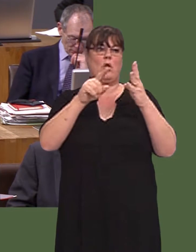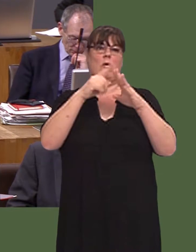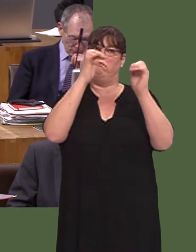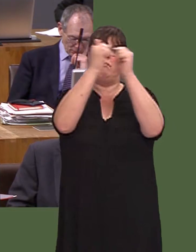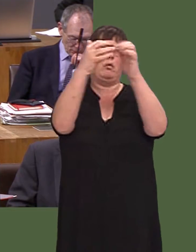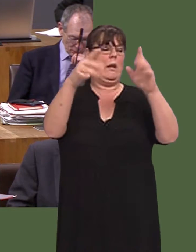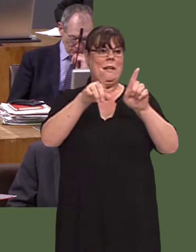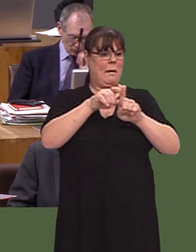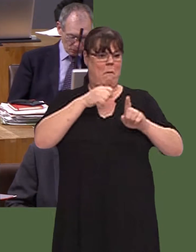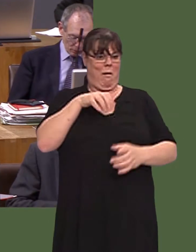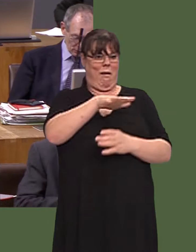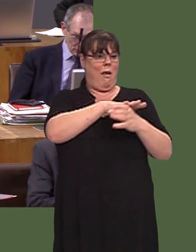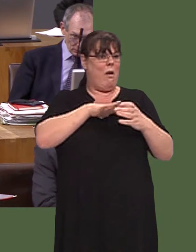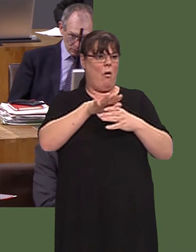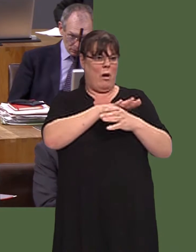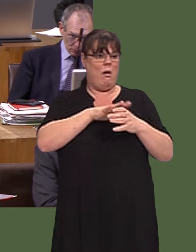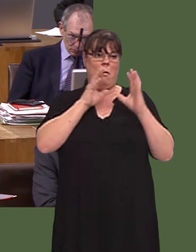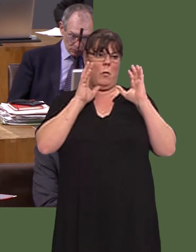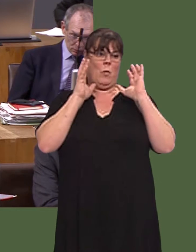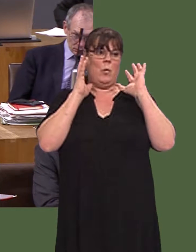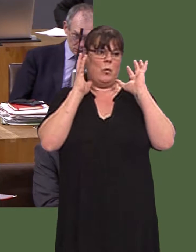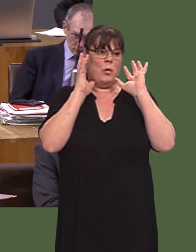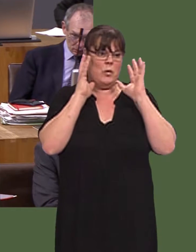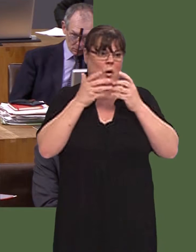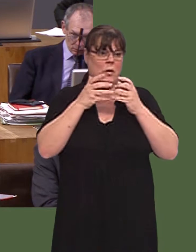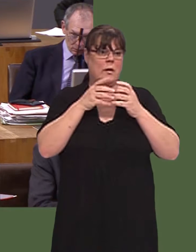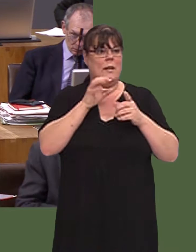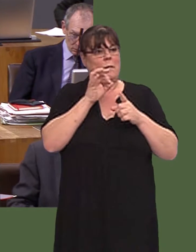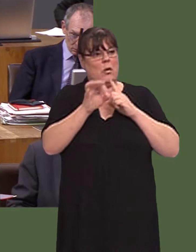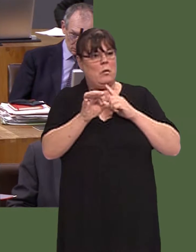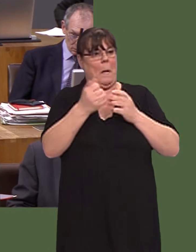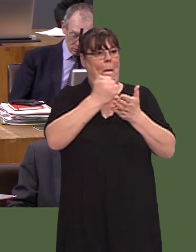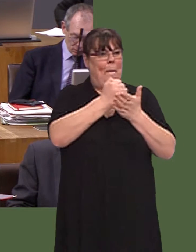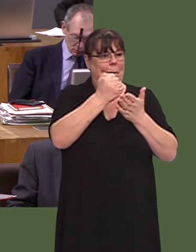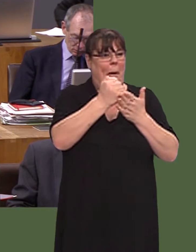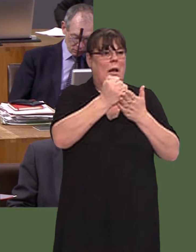In the same way, certainly, Iím concerned about the withdrawal of commercial banks from